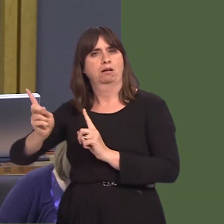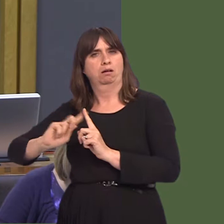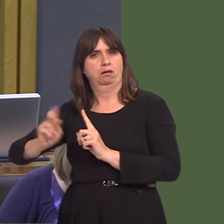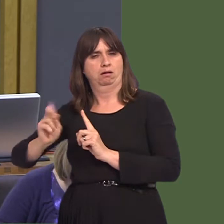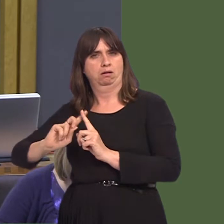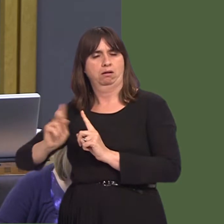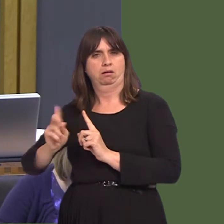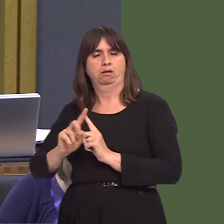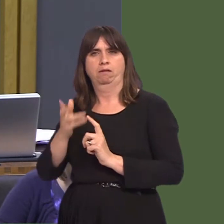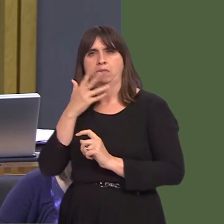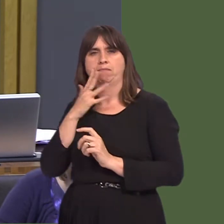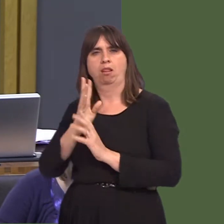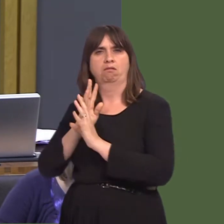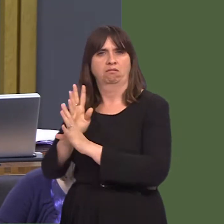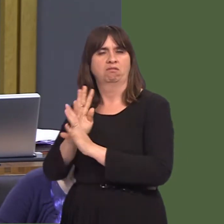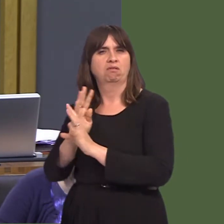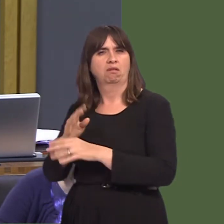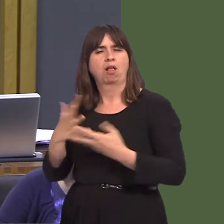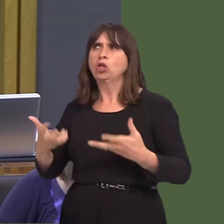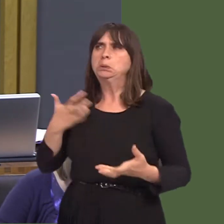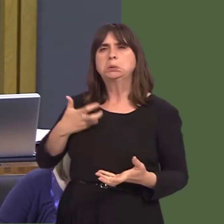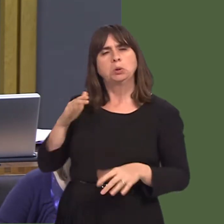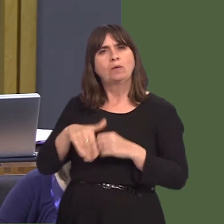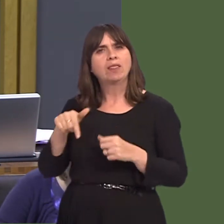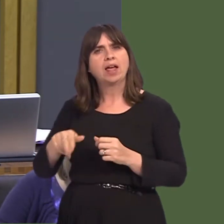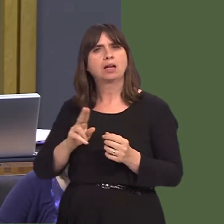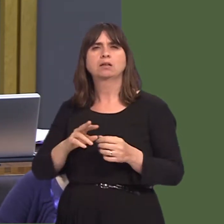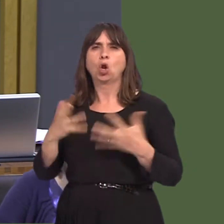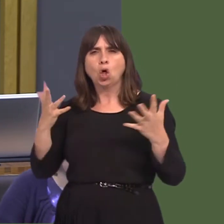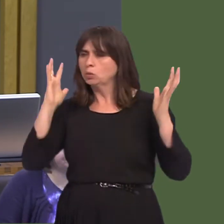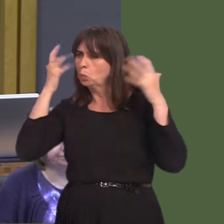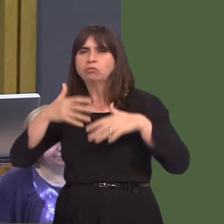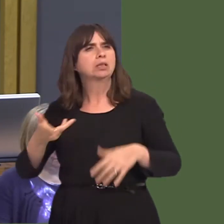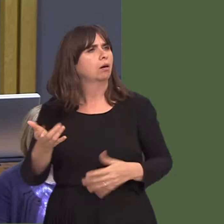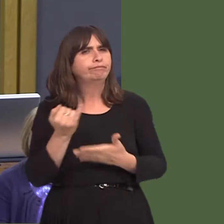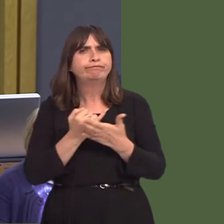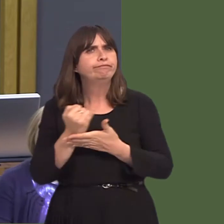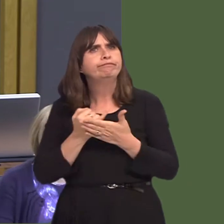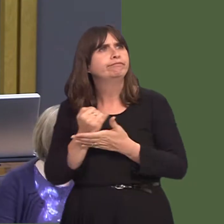That's been the case for quite some time and there's a great deal of concern in the area.